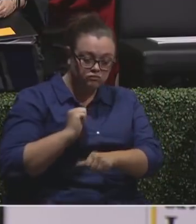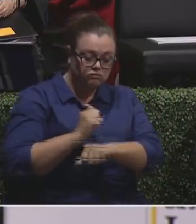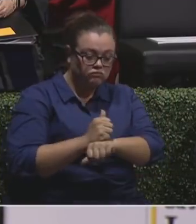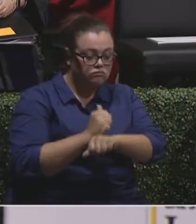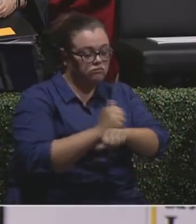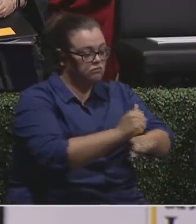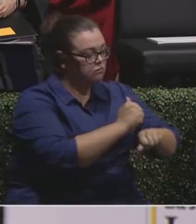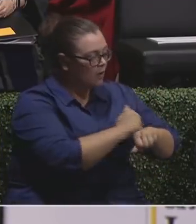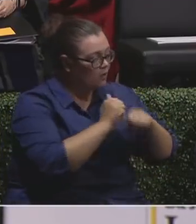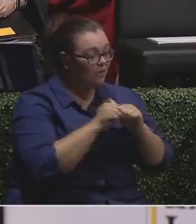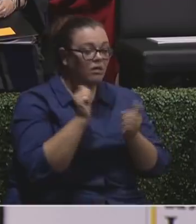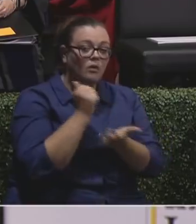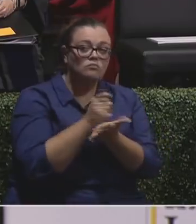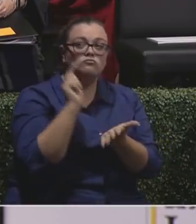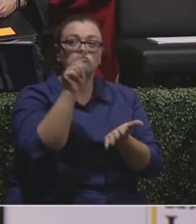I MADE TO THIS KIND OF SCHOOL POSSIBLE